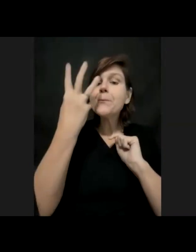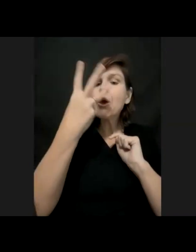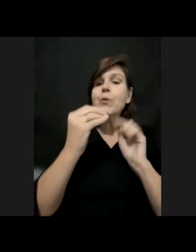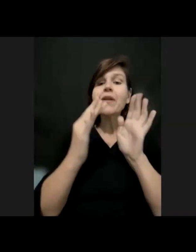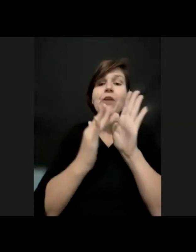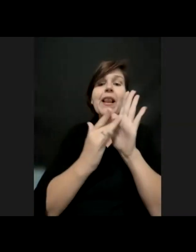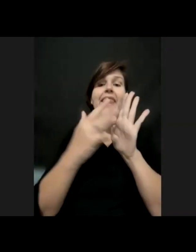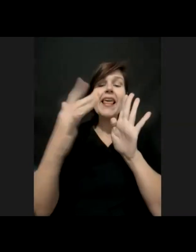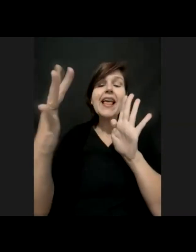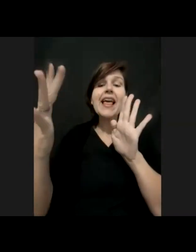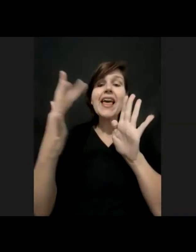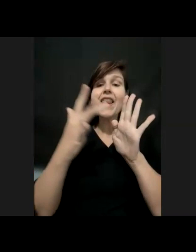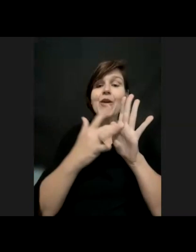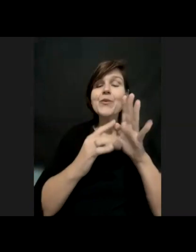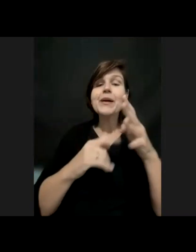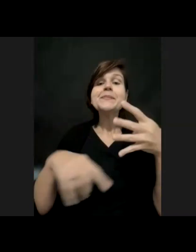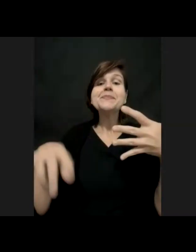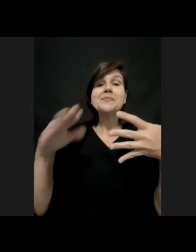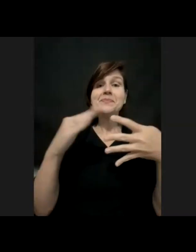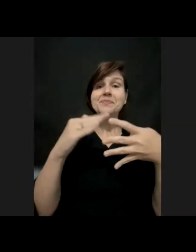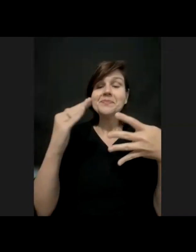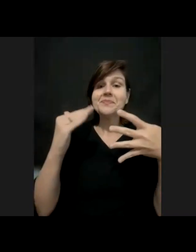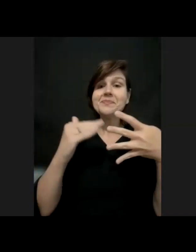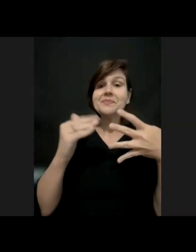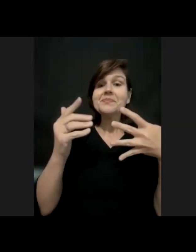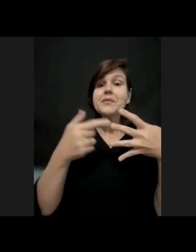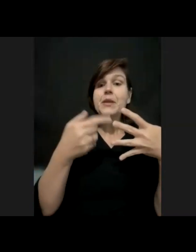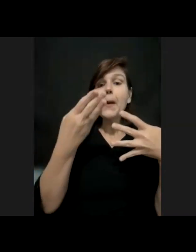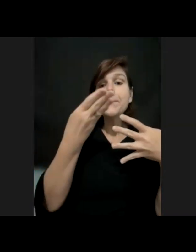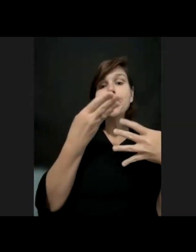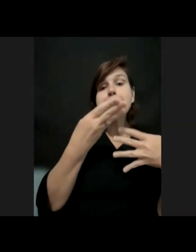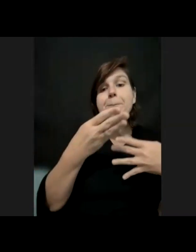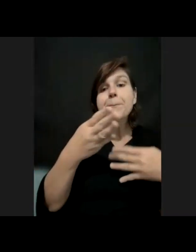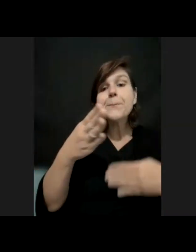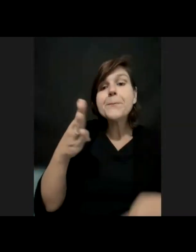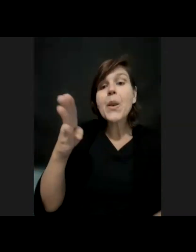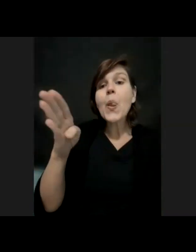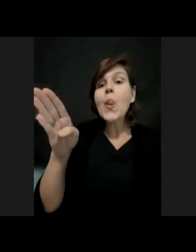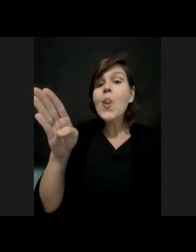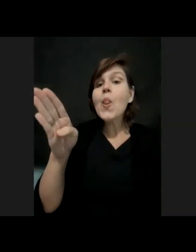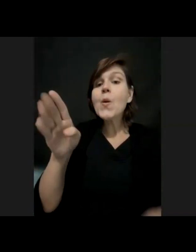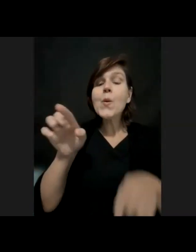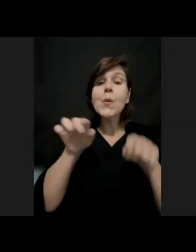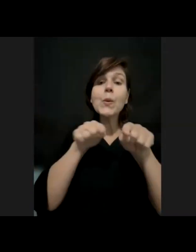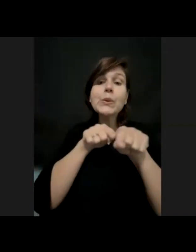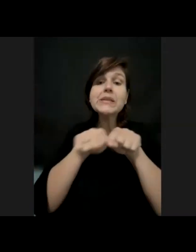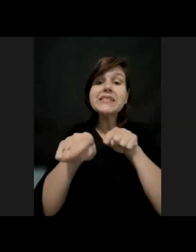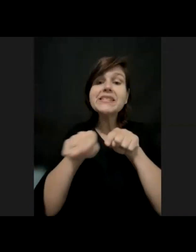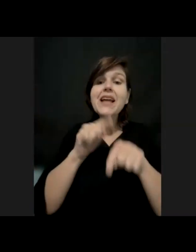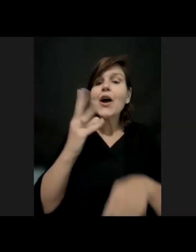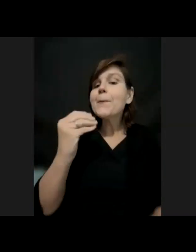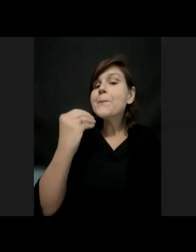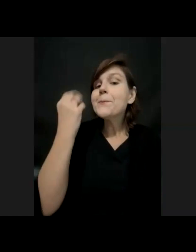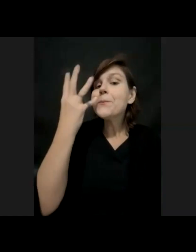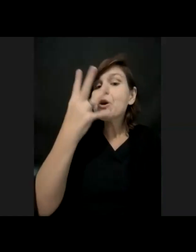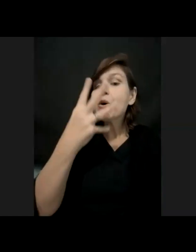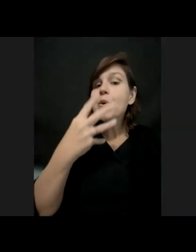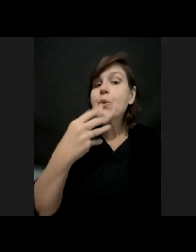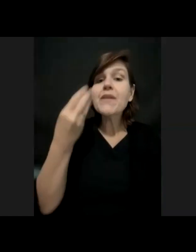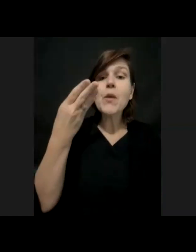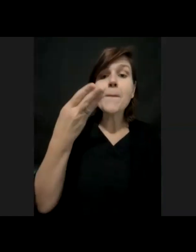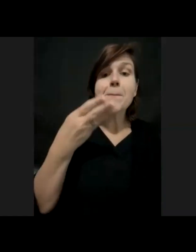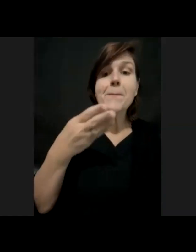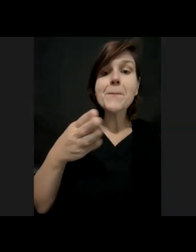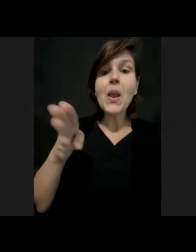He passed her a blue sock, a beautiful blue sock. [gasp]